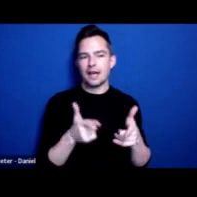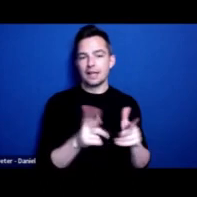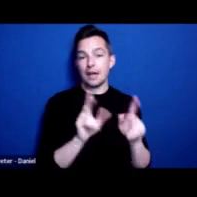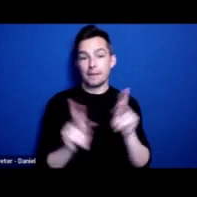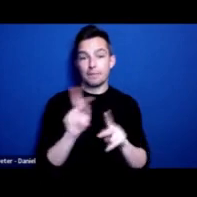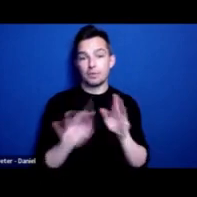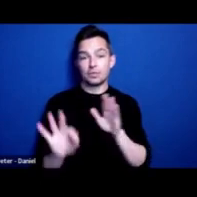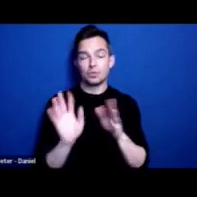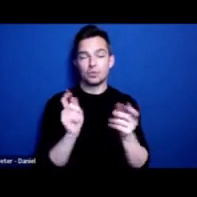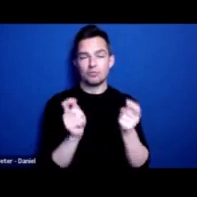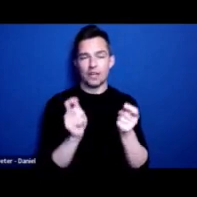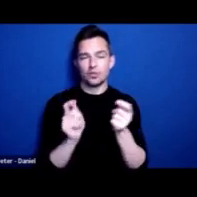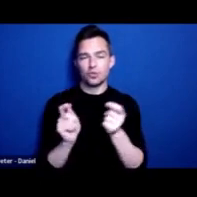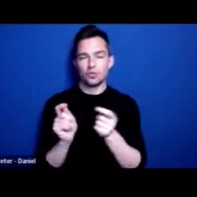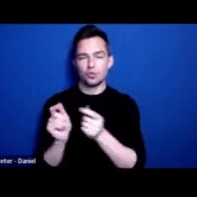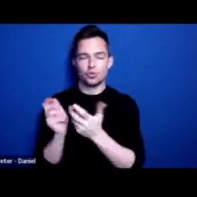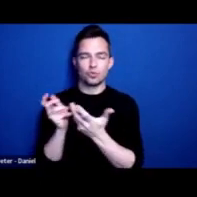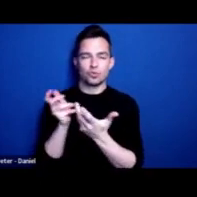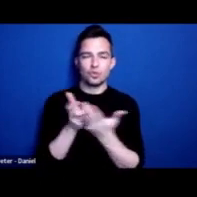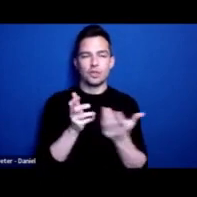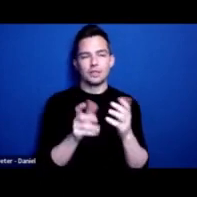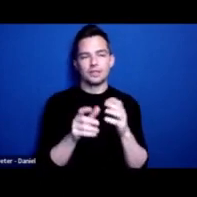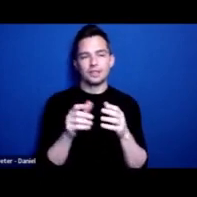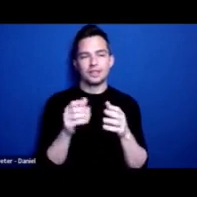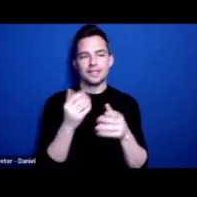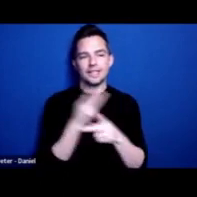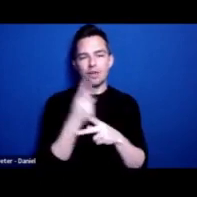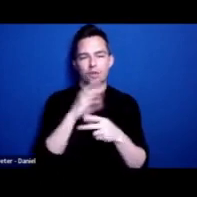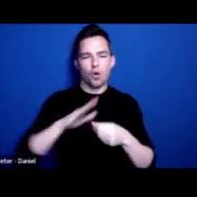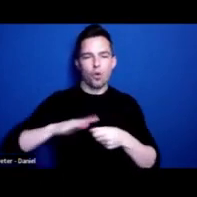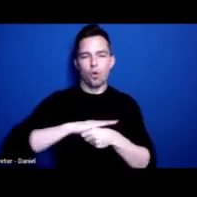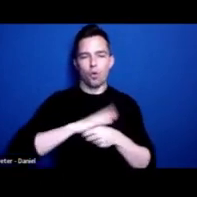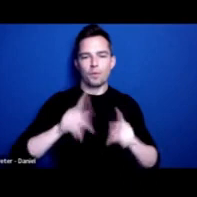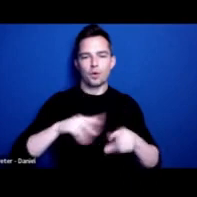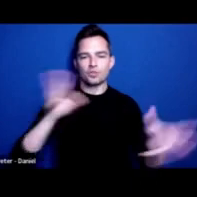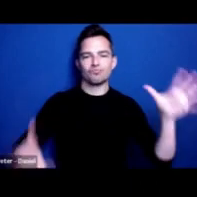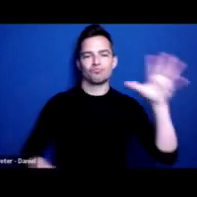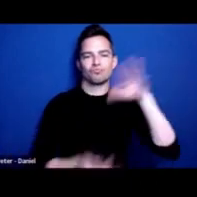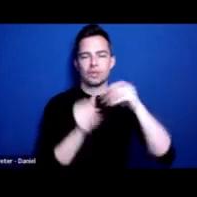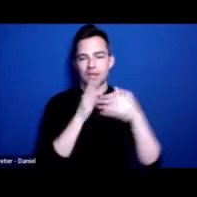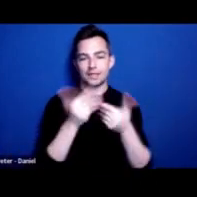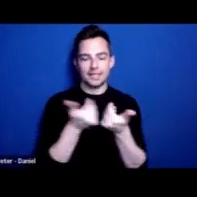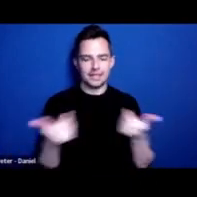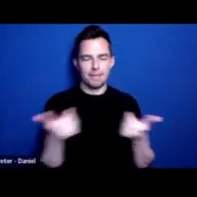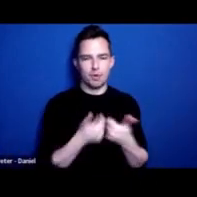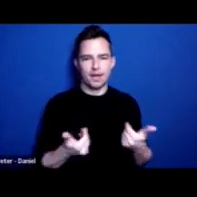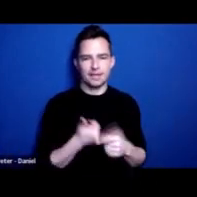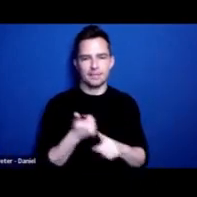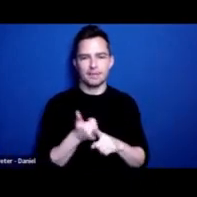to fine tune how to care for the whole person, not to separate themselves but to care for